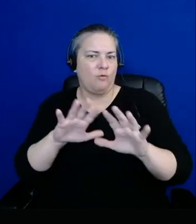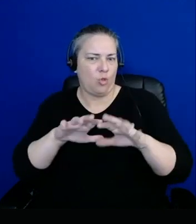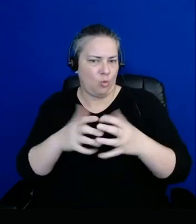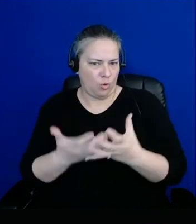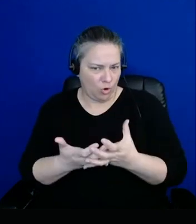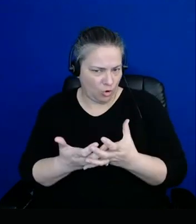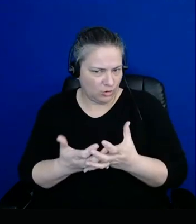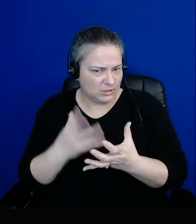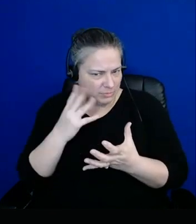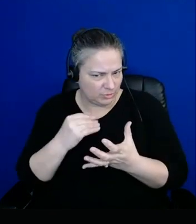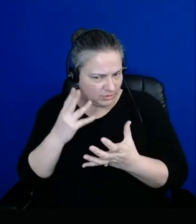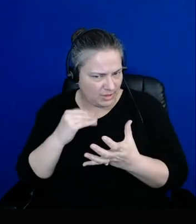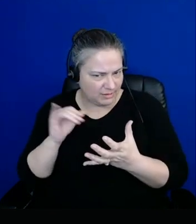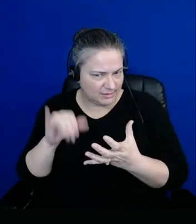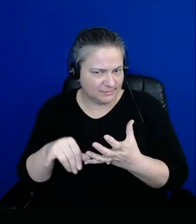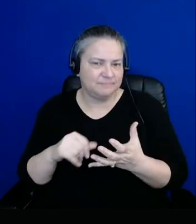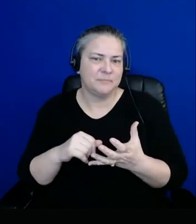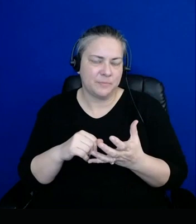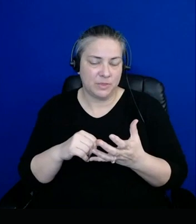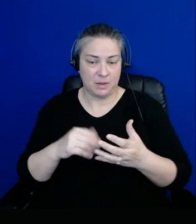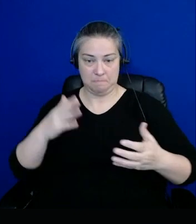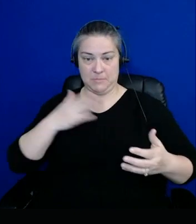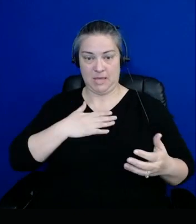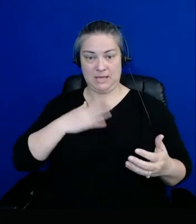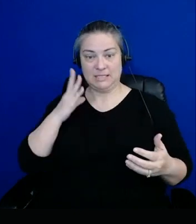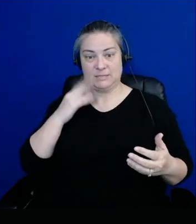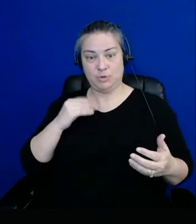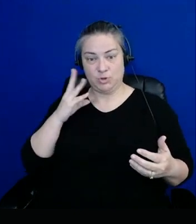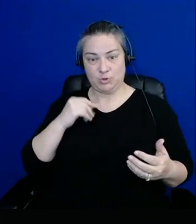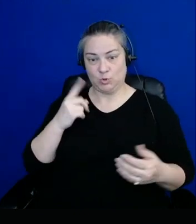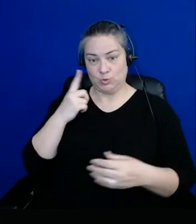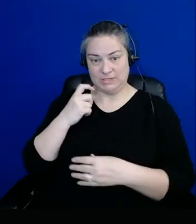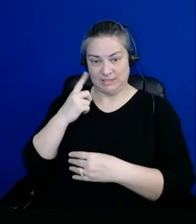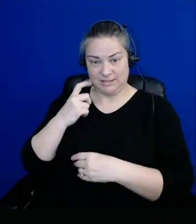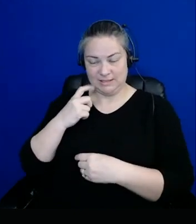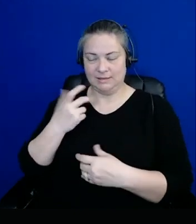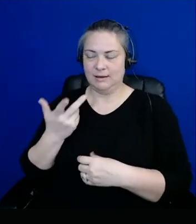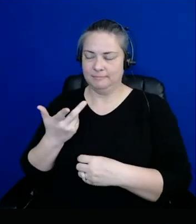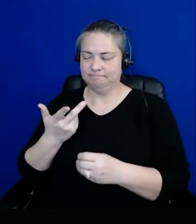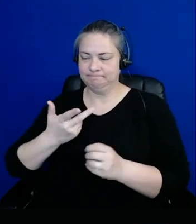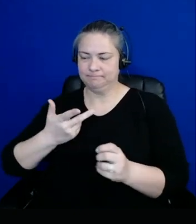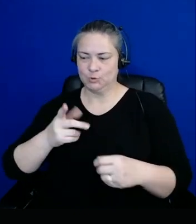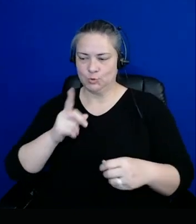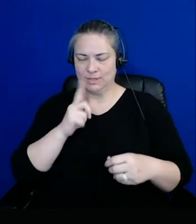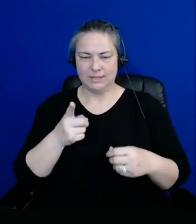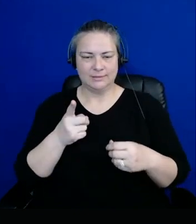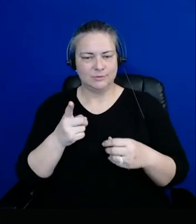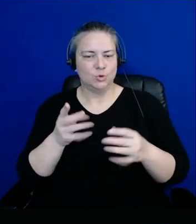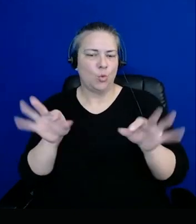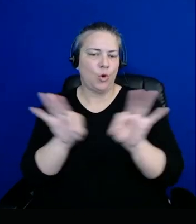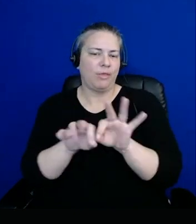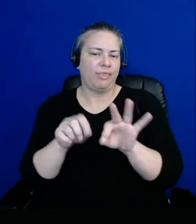experience I've had recently that I think is particularly noteworthy, was I was mentoring a group of high school students